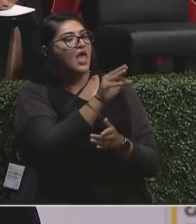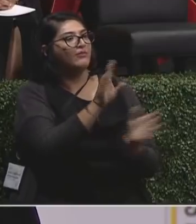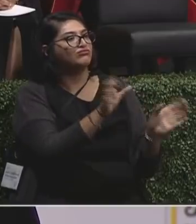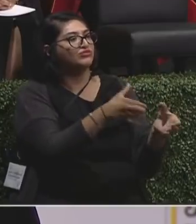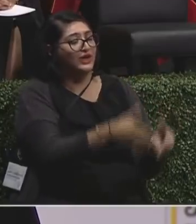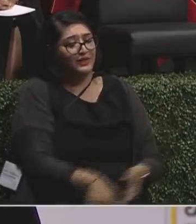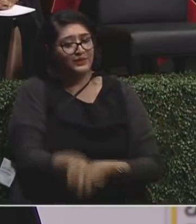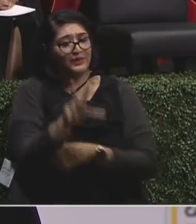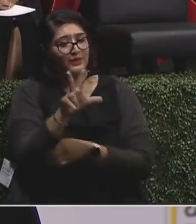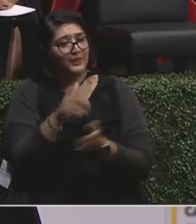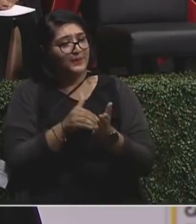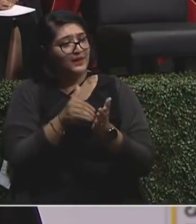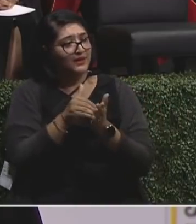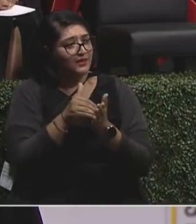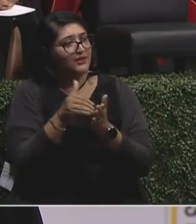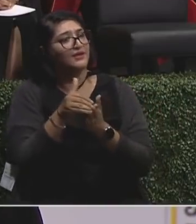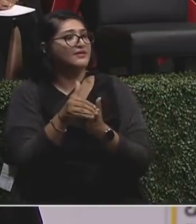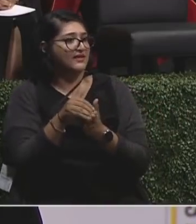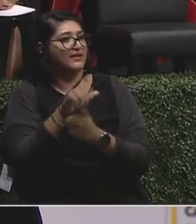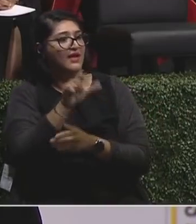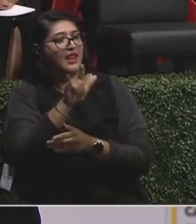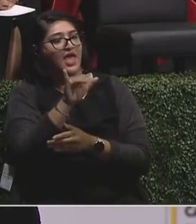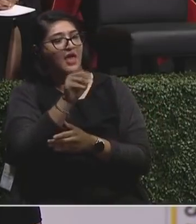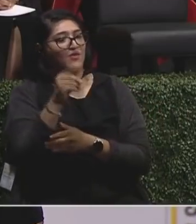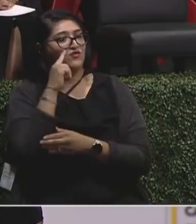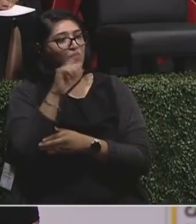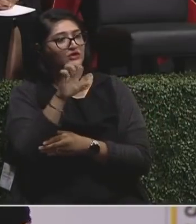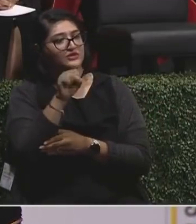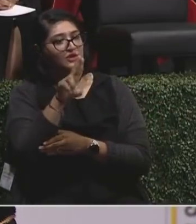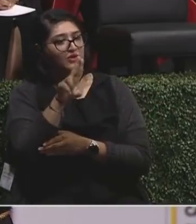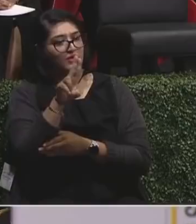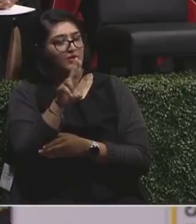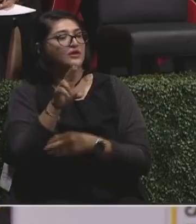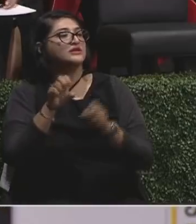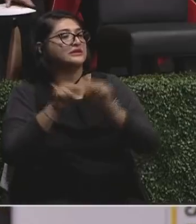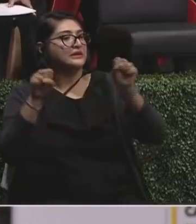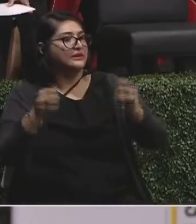YOU WILL JOIN THE RANKS OF MORE THAN 245,000 ALUMNI OF CAL STATE